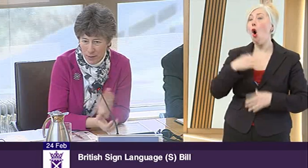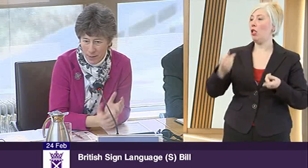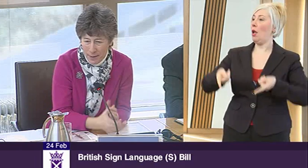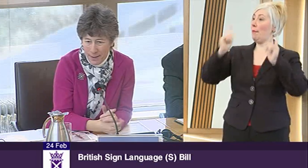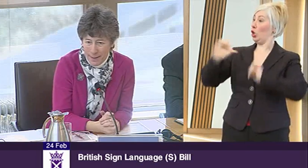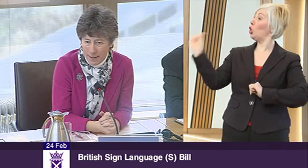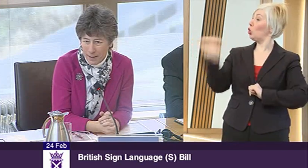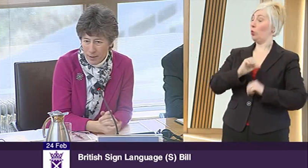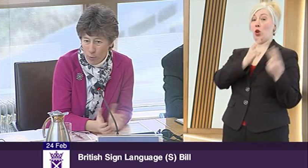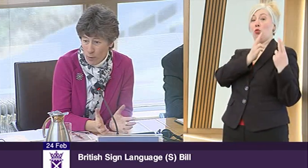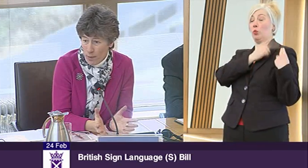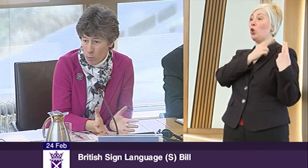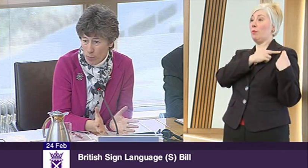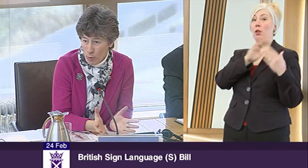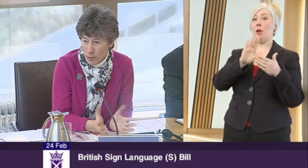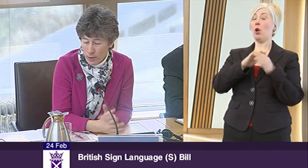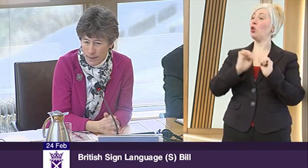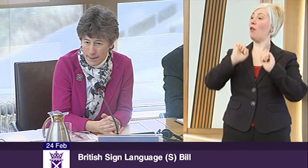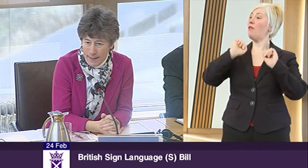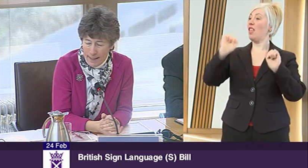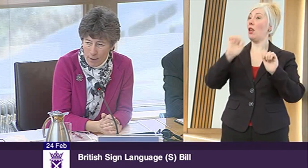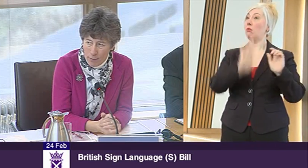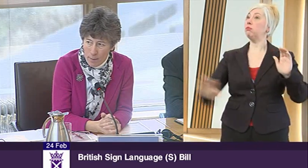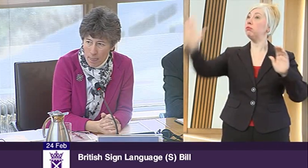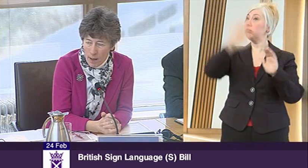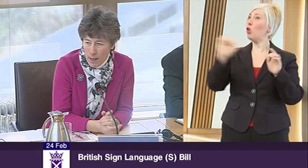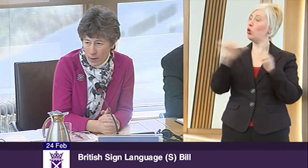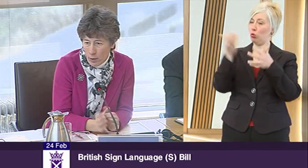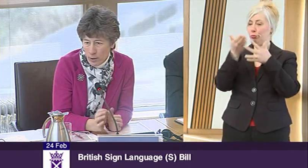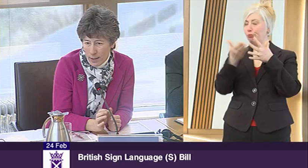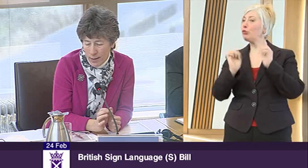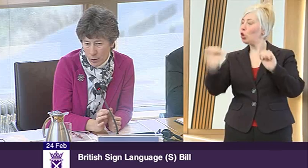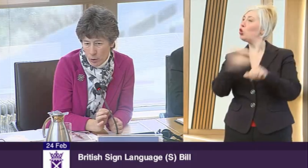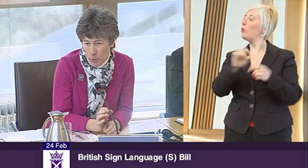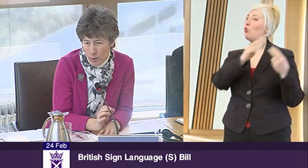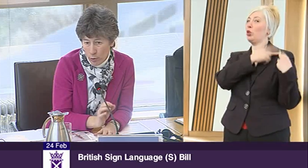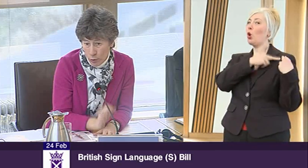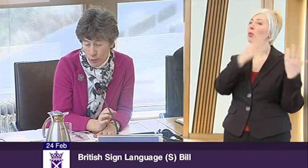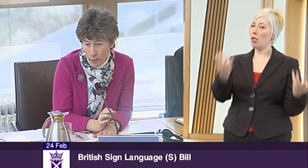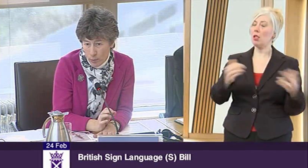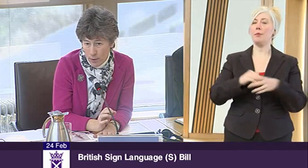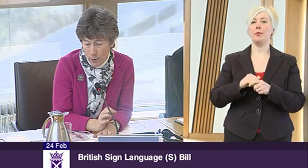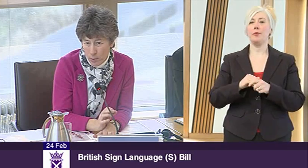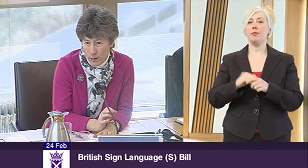should have responsibility because of the collective role that their portfolios play.